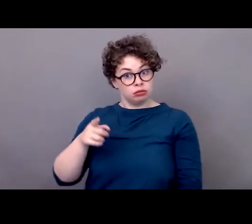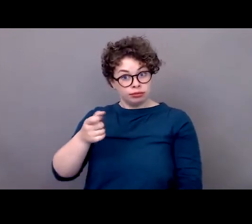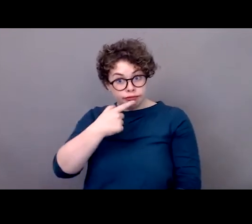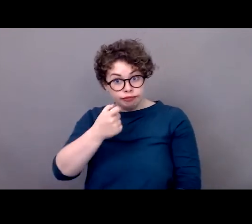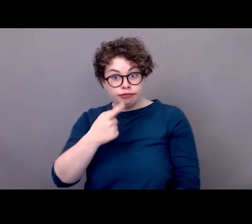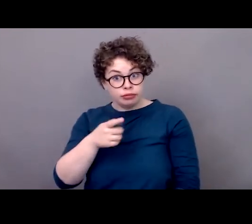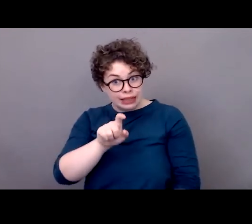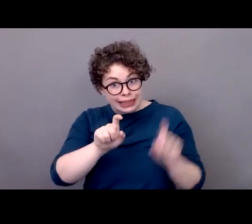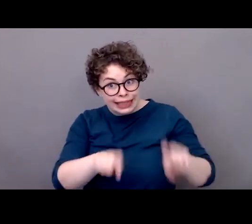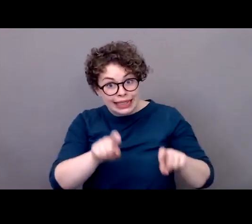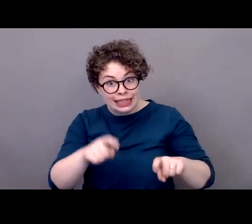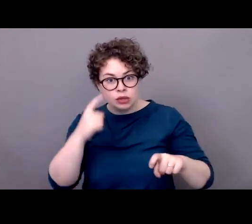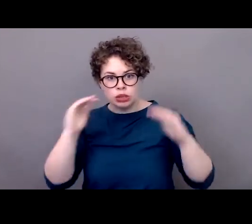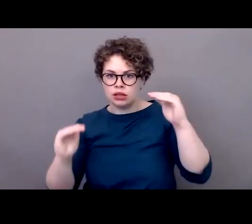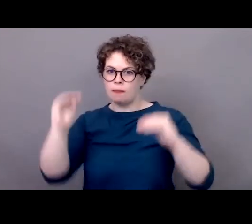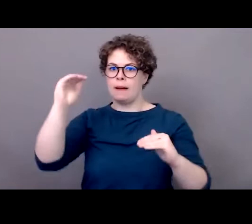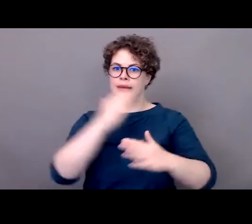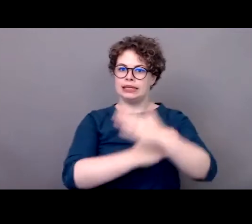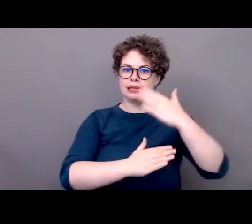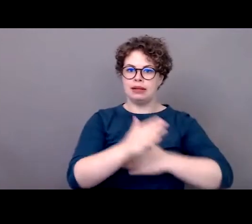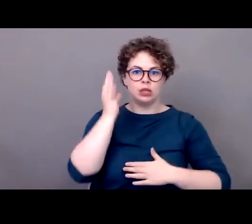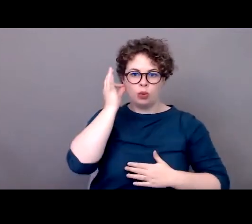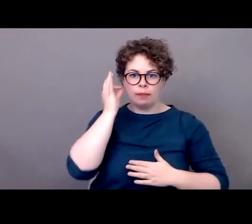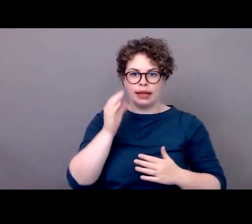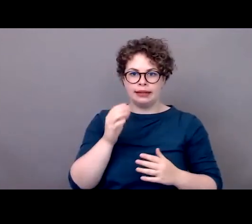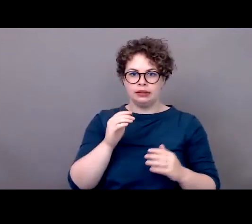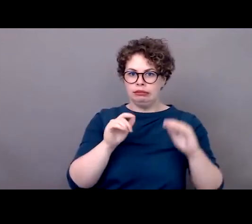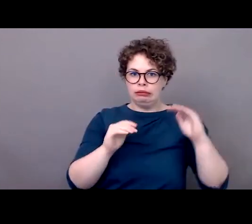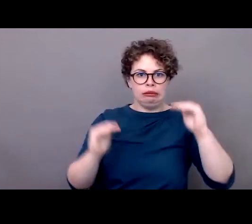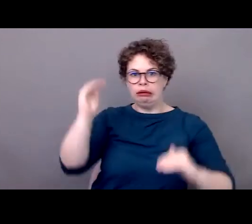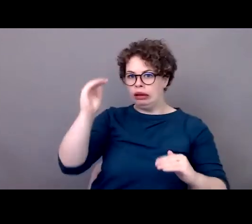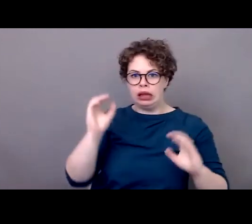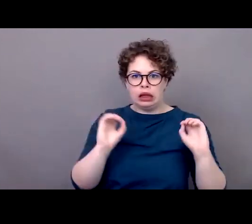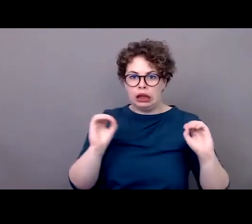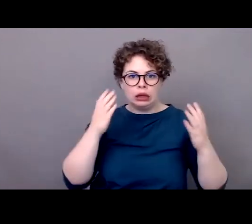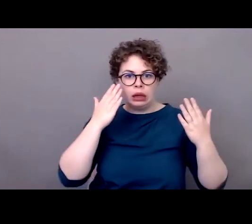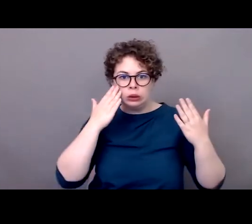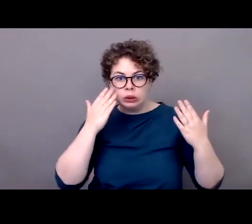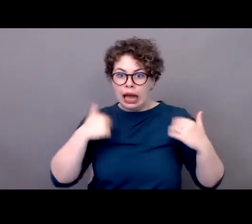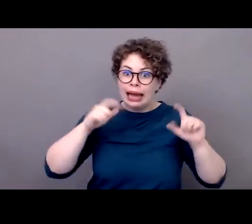And the FCDO from the programmes in Nigeria is now using that to try to plan services.